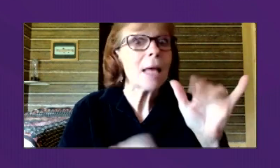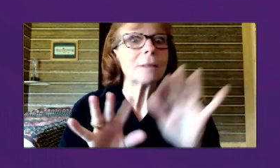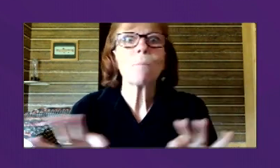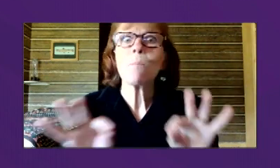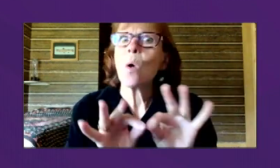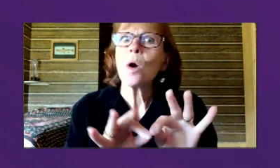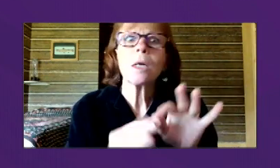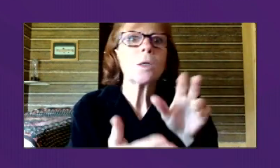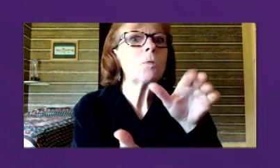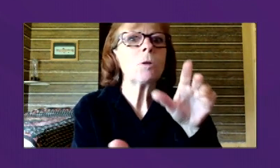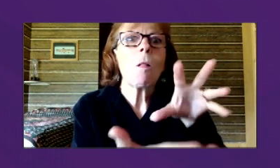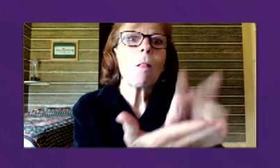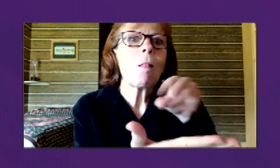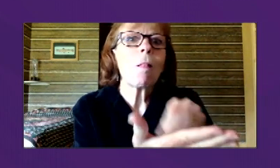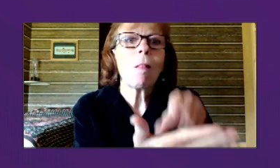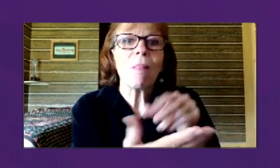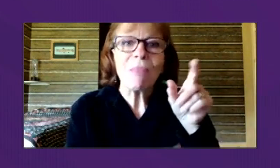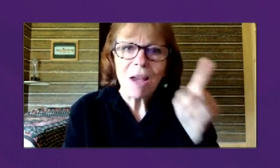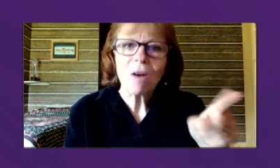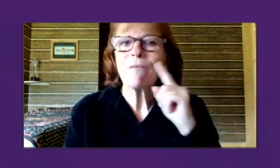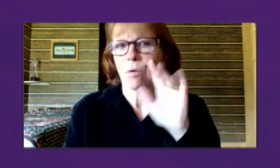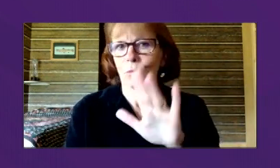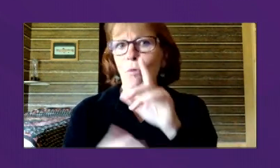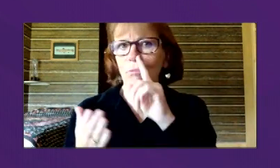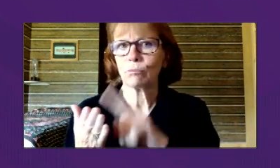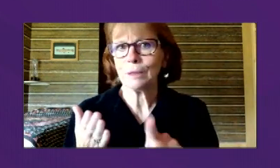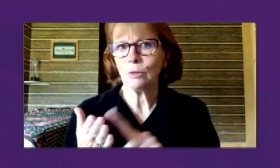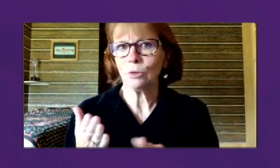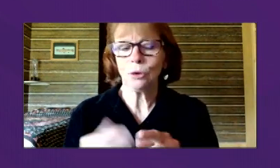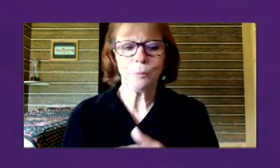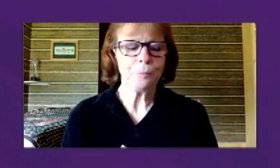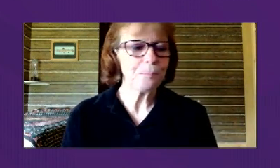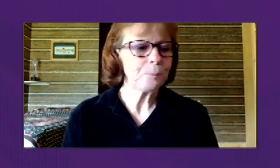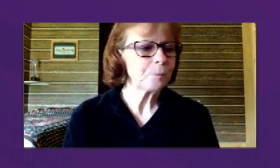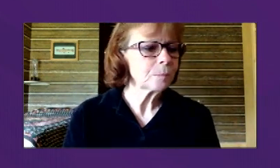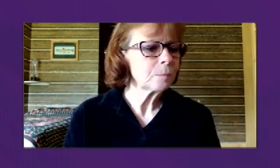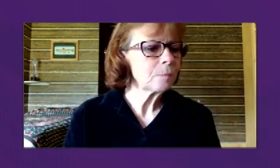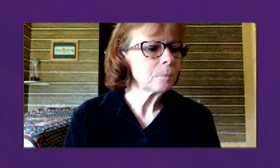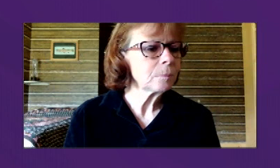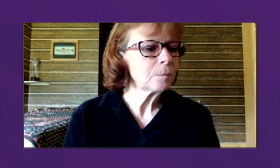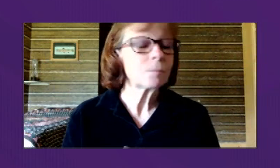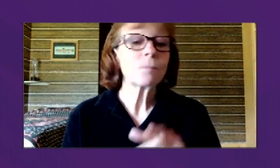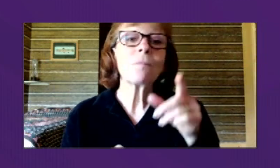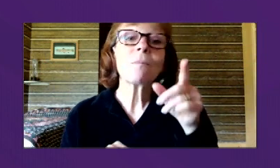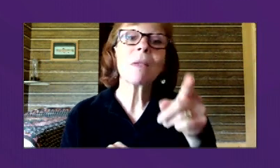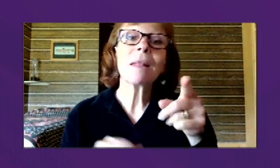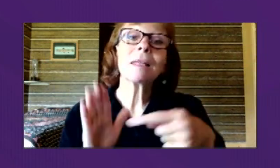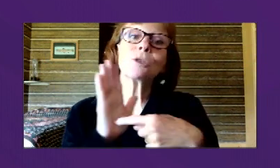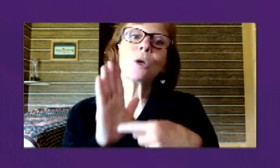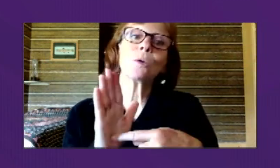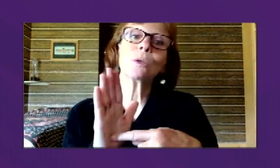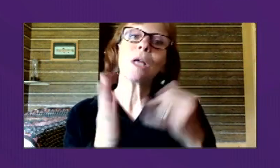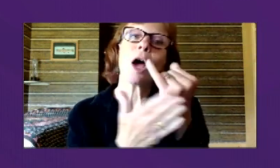Next slide, please. This image shows an artist's depiction of the Cherokee Trail of Tears,